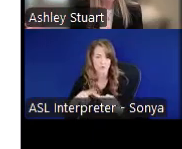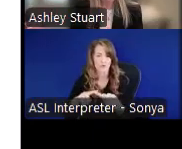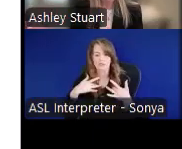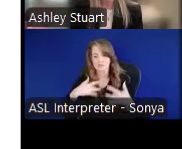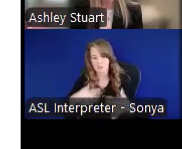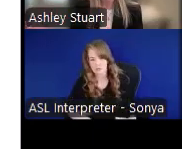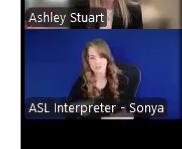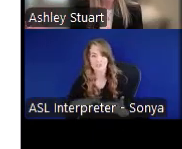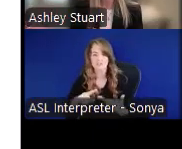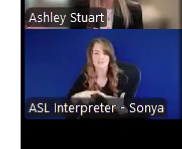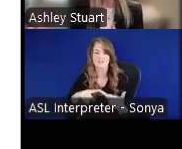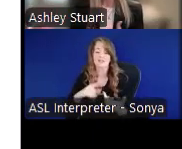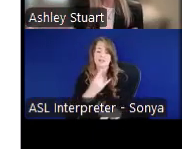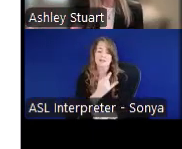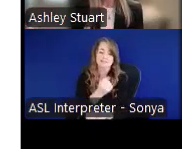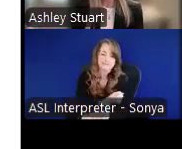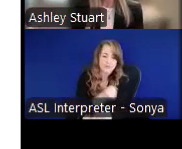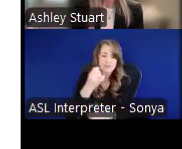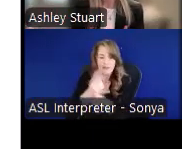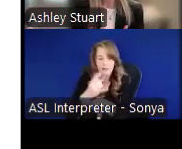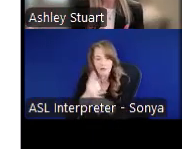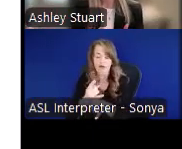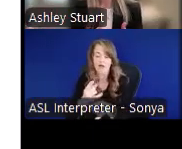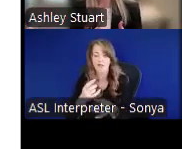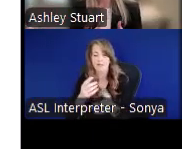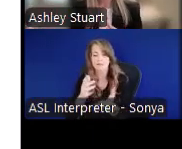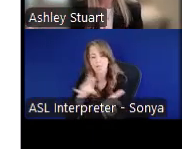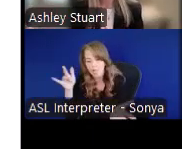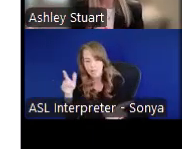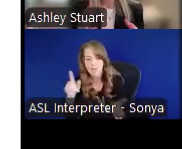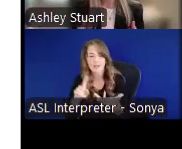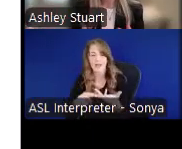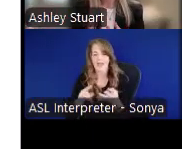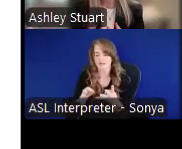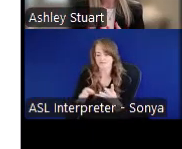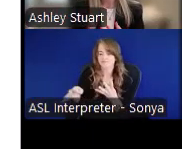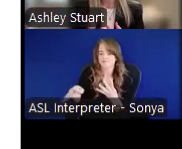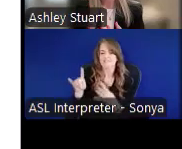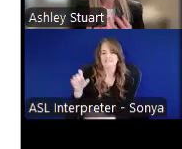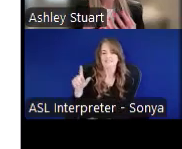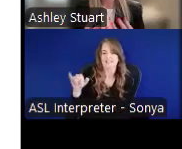delinquency. So this is really framing why it's so important to